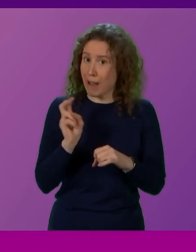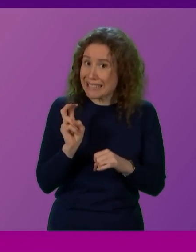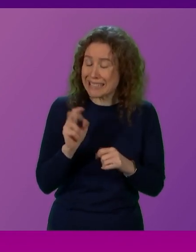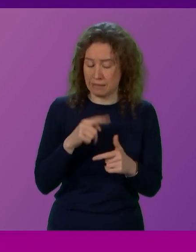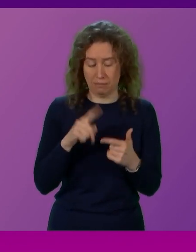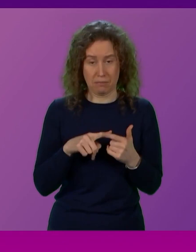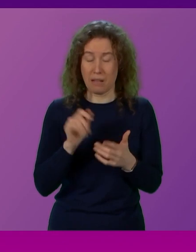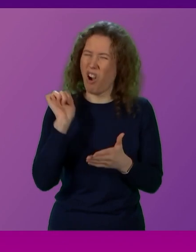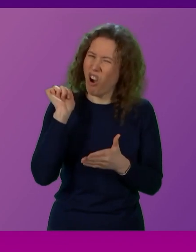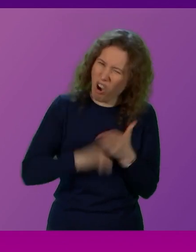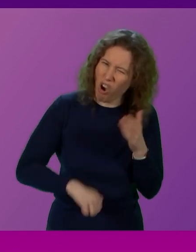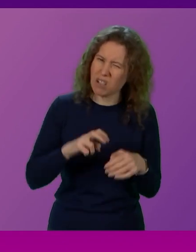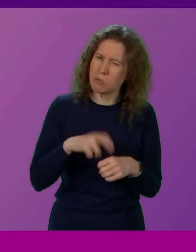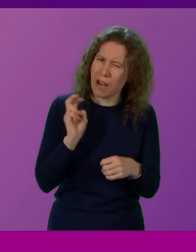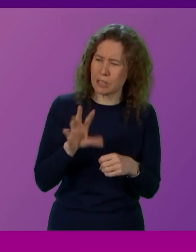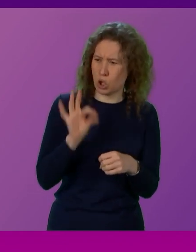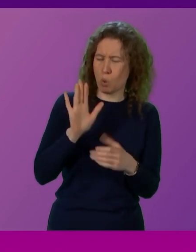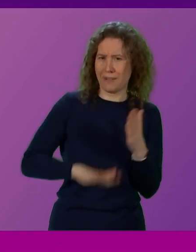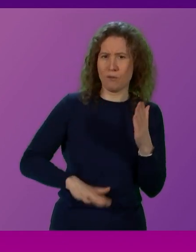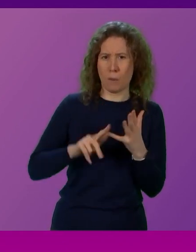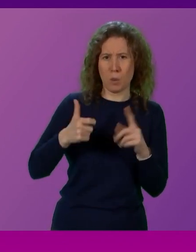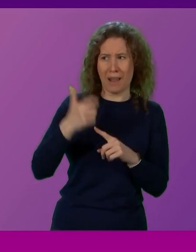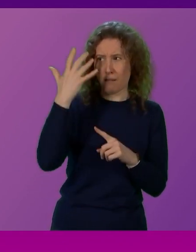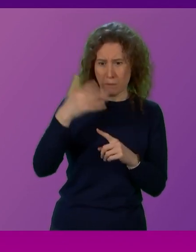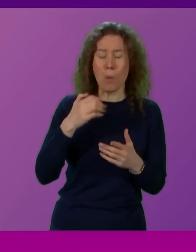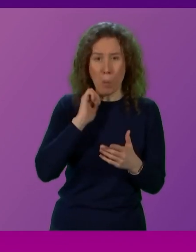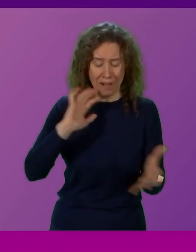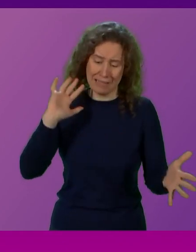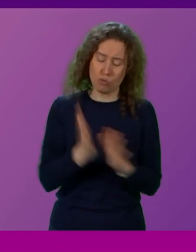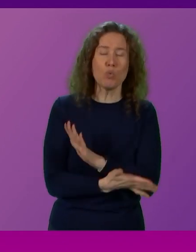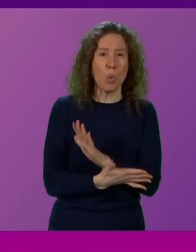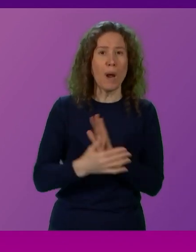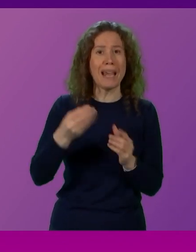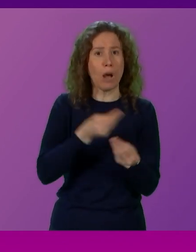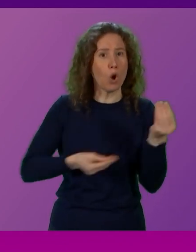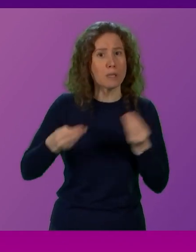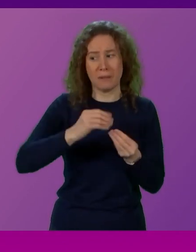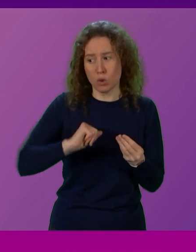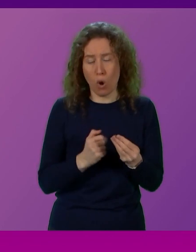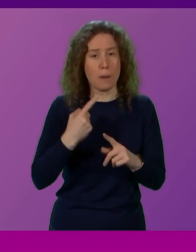the hard Brexit that was chosen by the UK Government, would be devastating to Scotland’s economy and the UK as a whole.